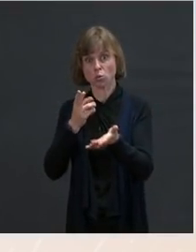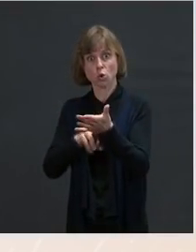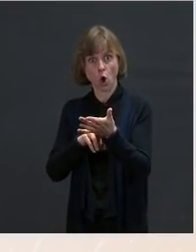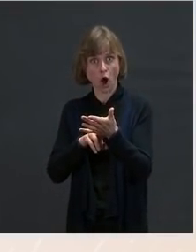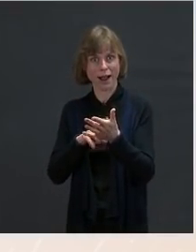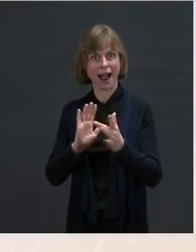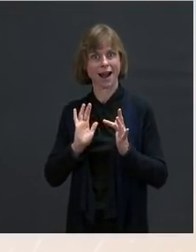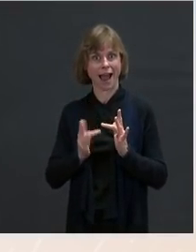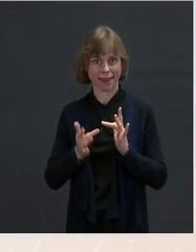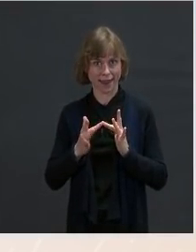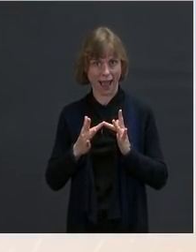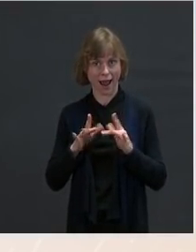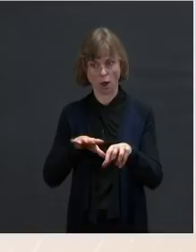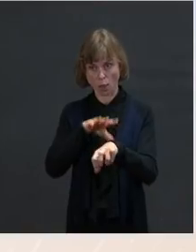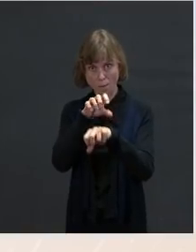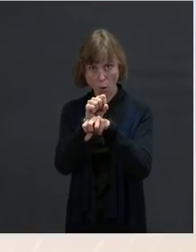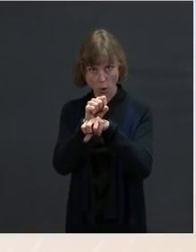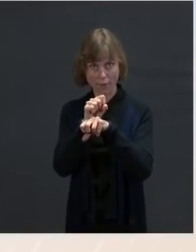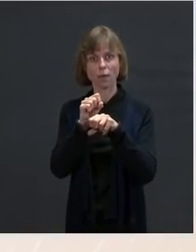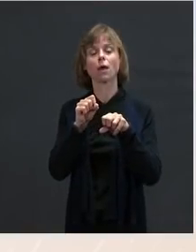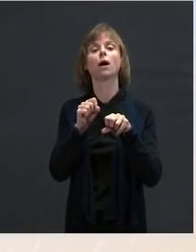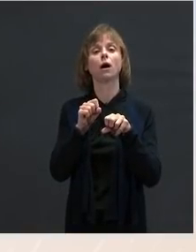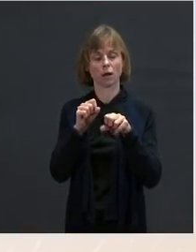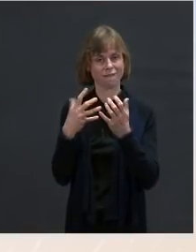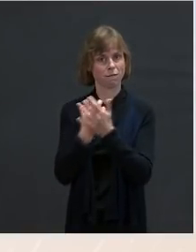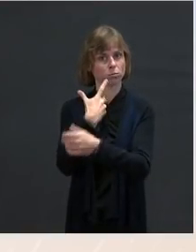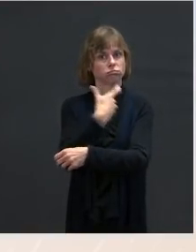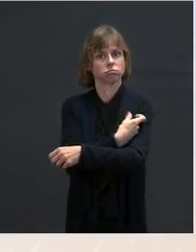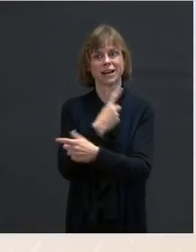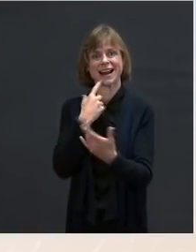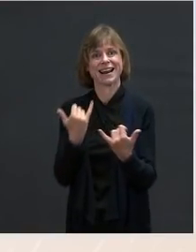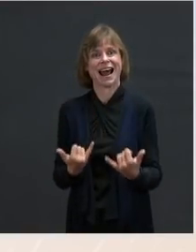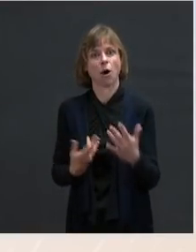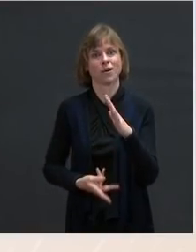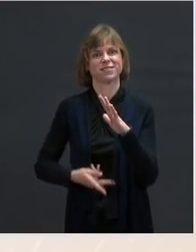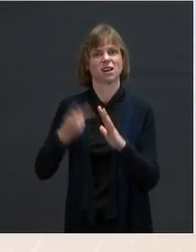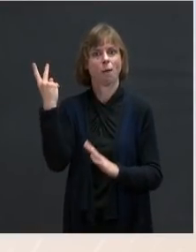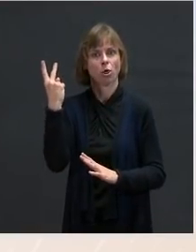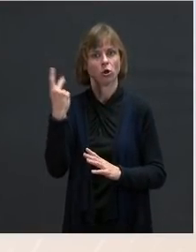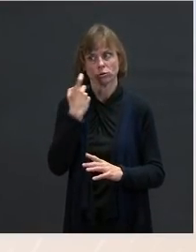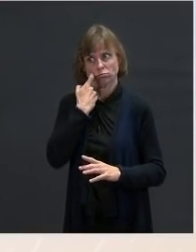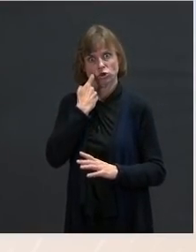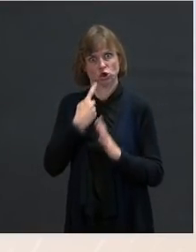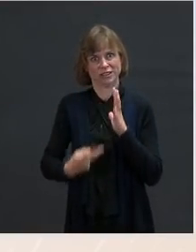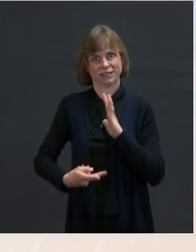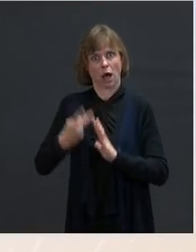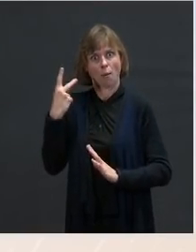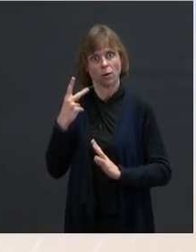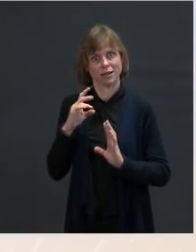and make an appointment to get a vaccine -- we've just doubled the number of vaccines that are going to those pharmacies.